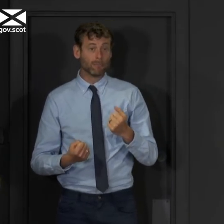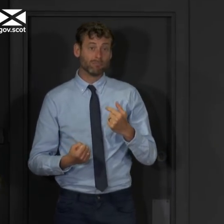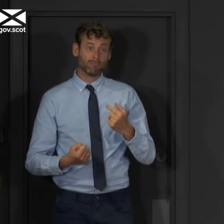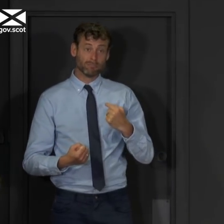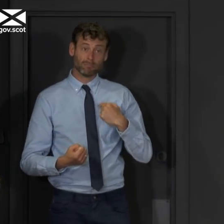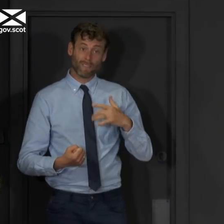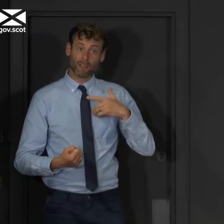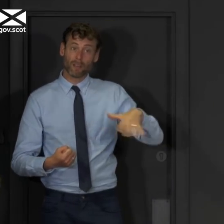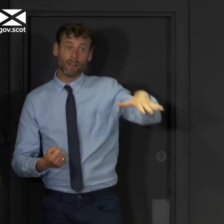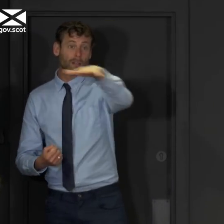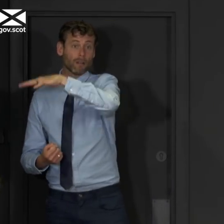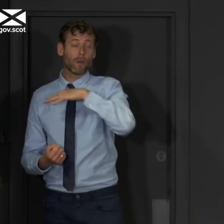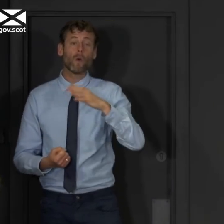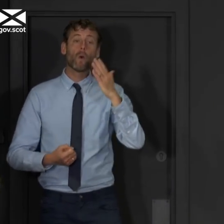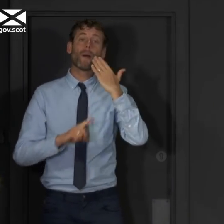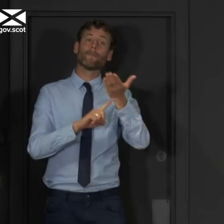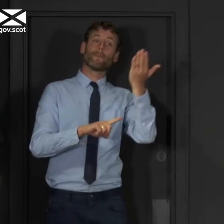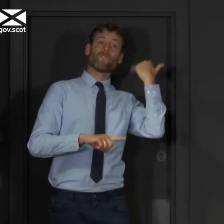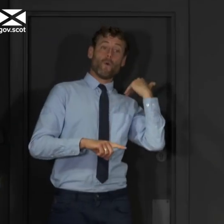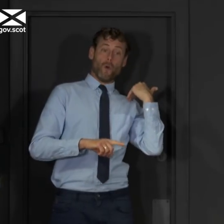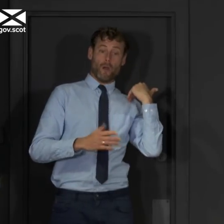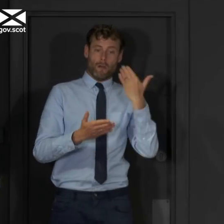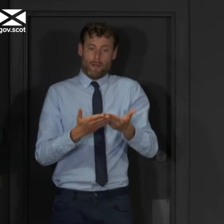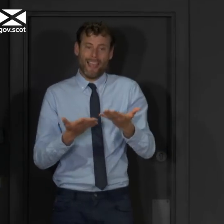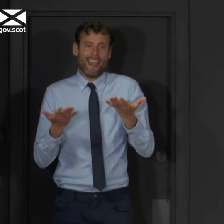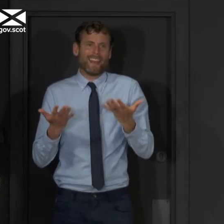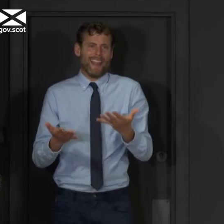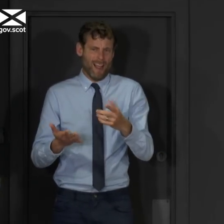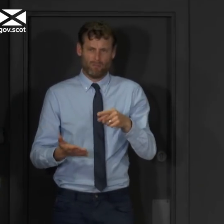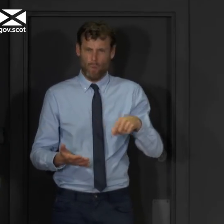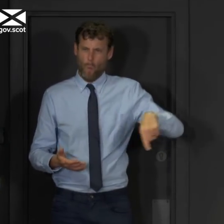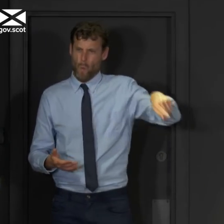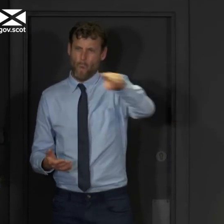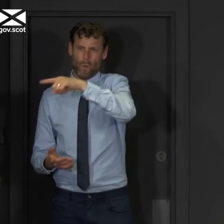came into this crisis with real challenges, and that will include people with disabilities,